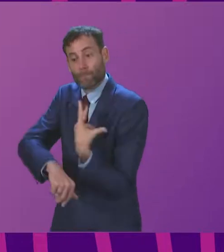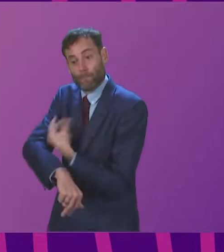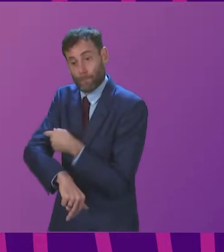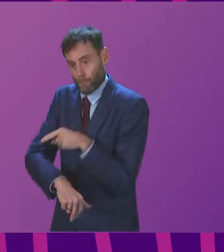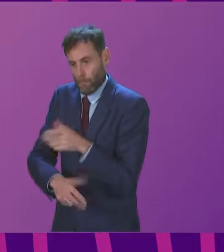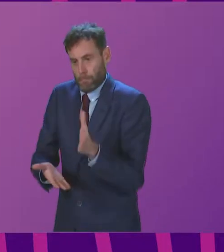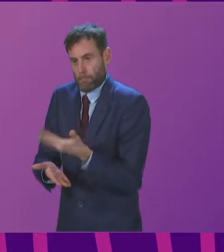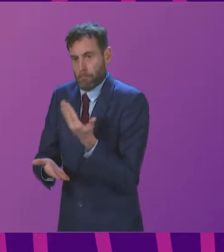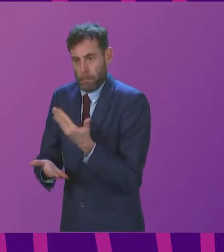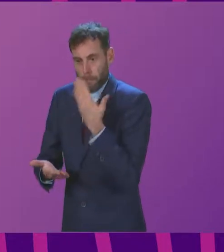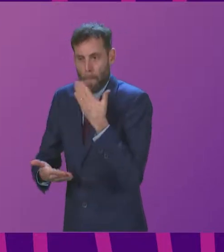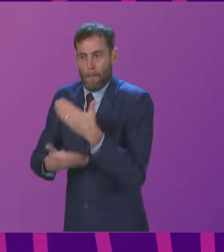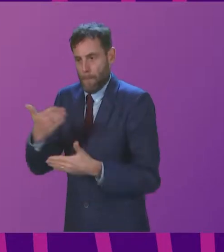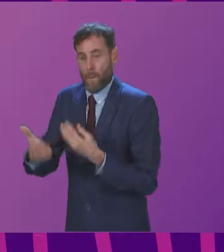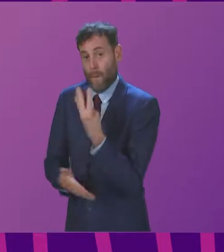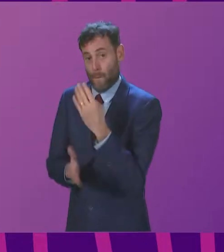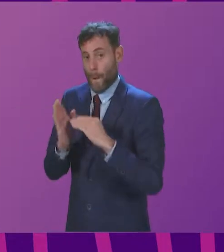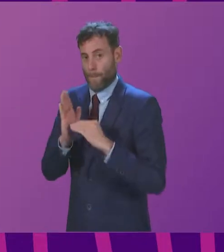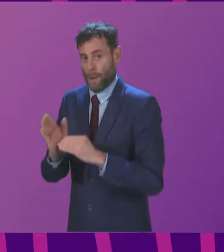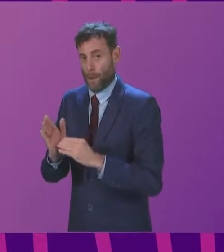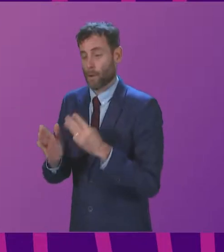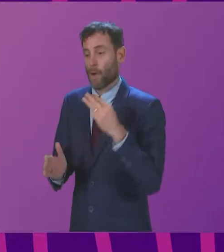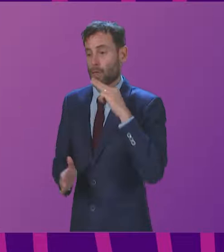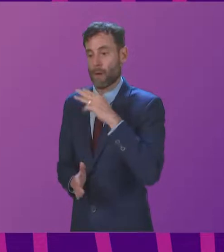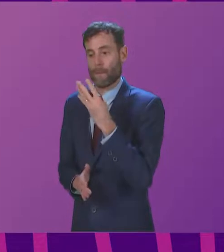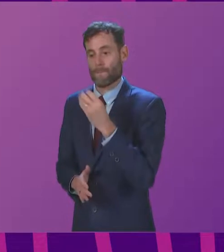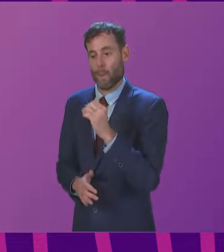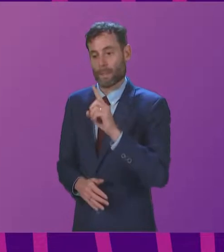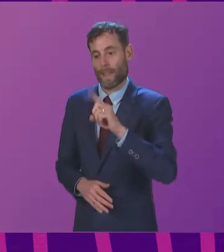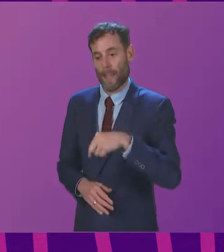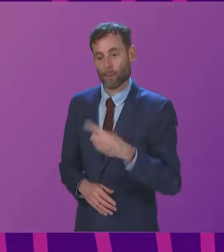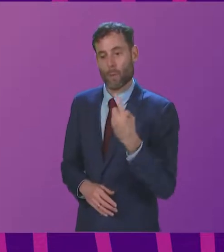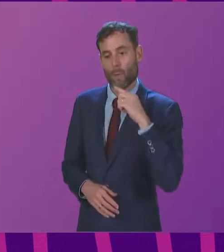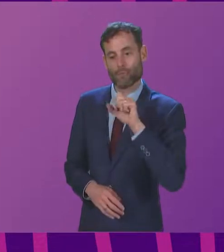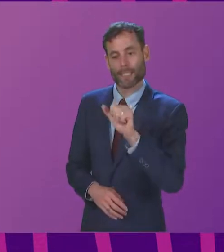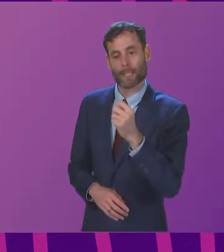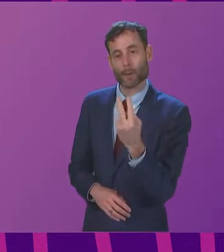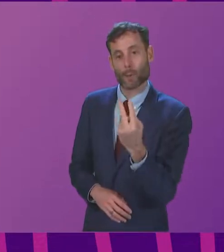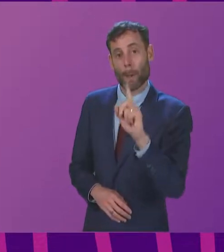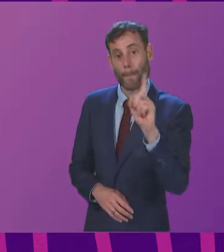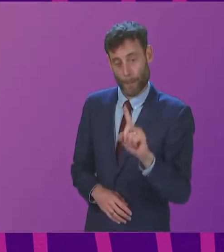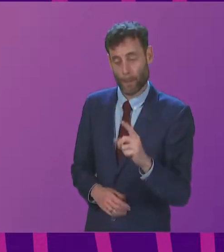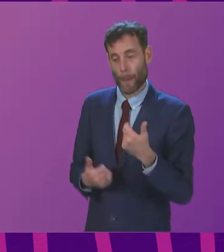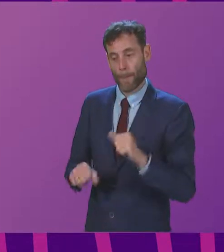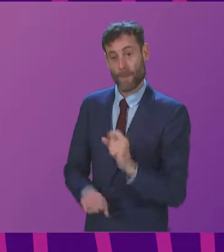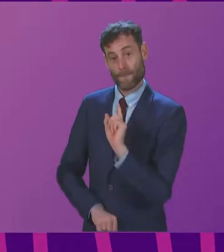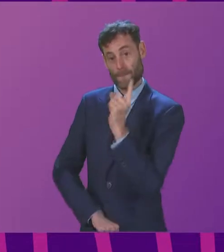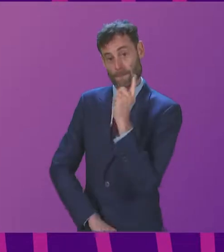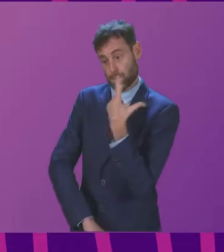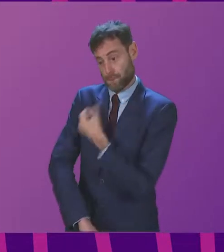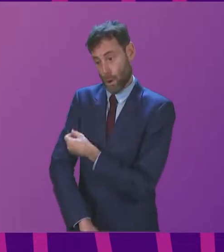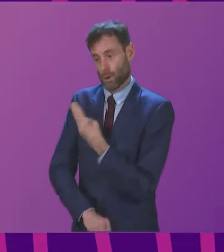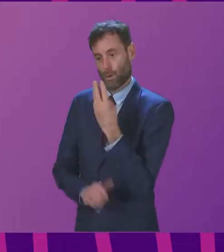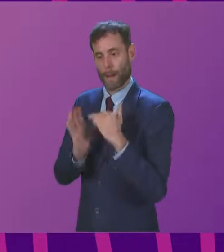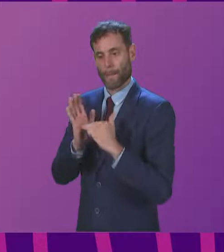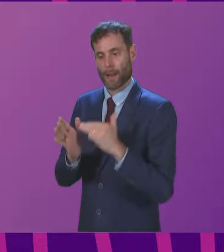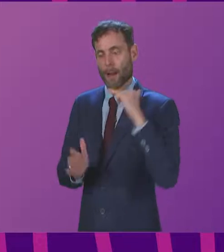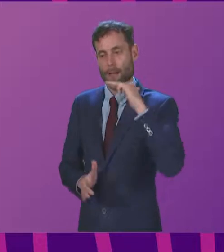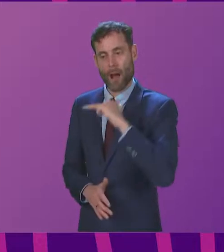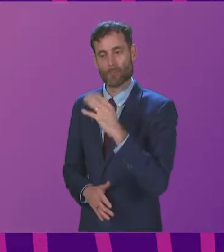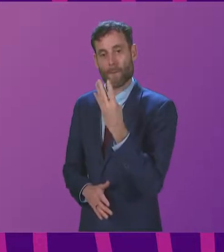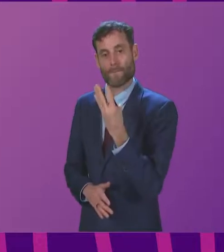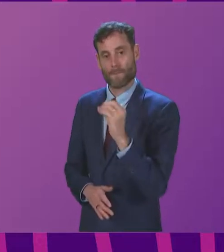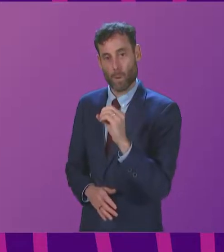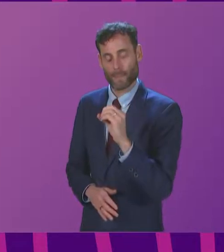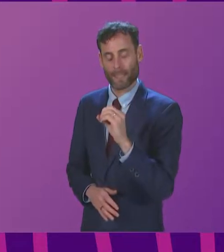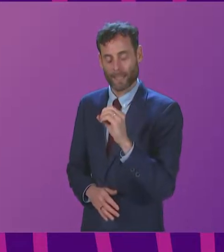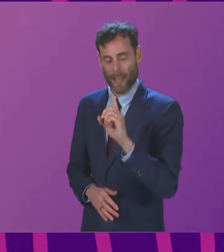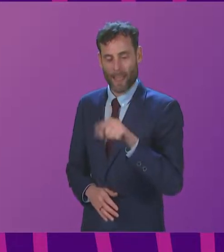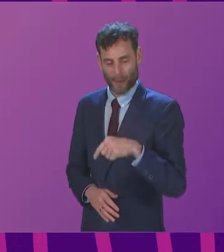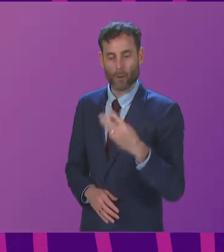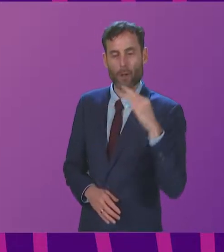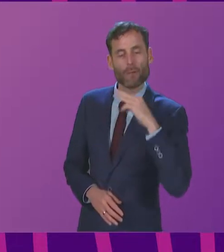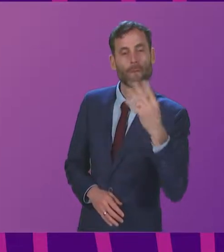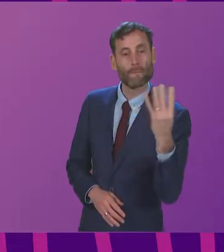very good: 4,340,162 people have now had a first dose and 3,940,314 have had both doses.